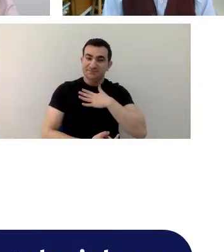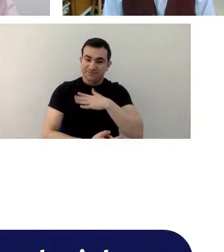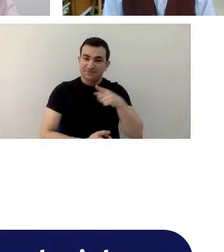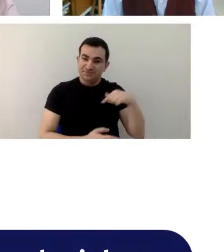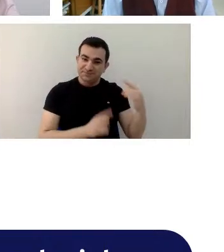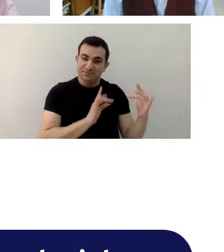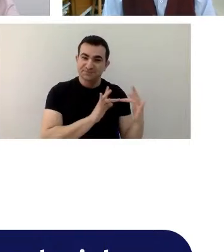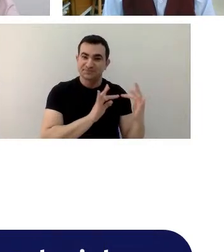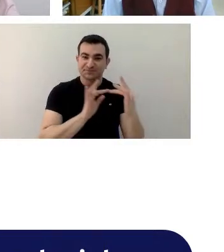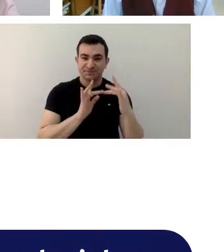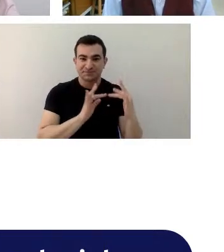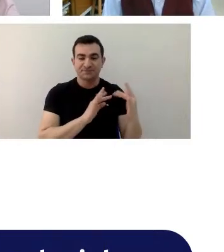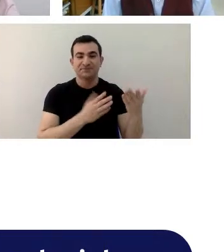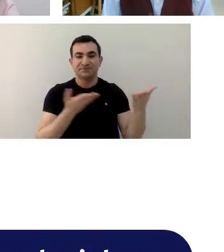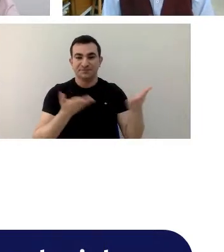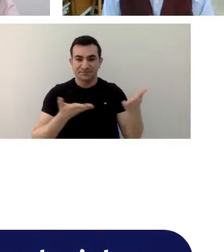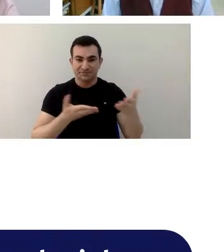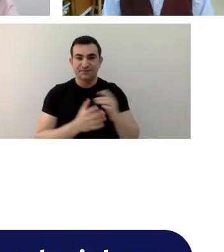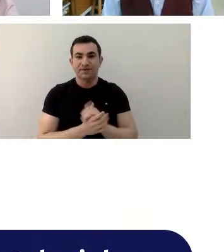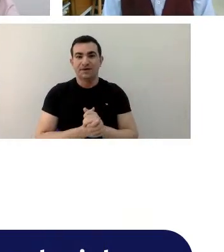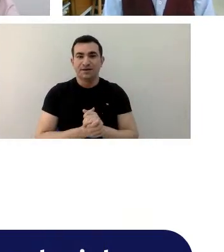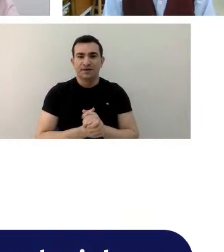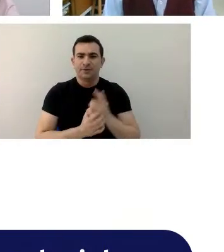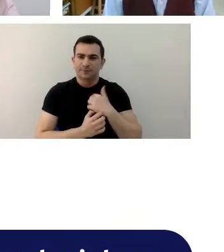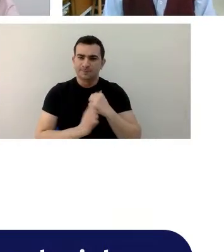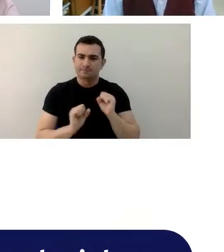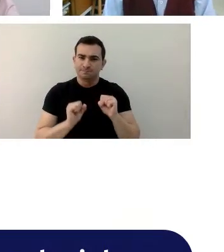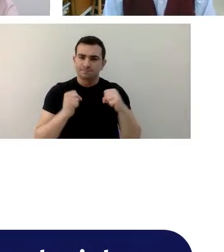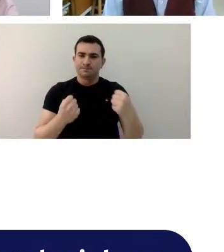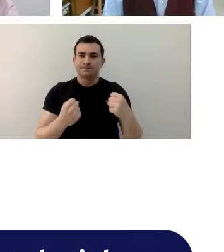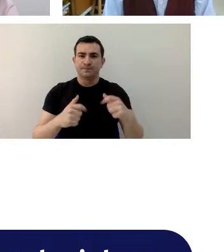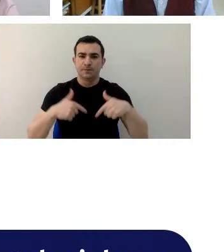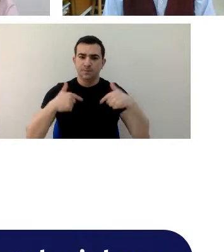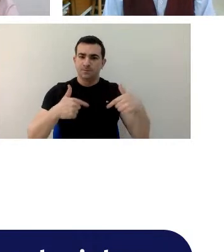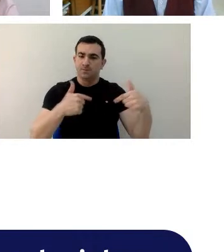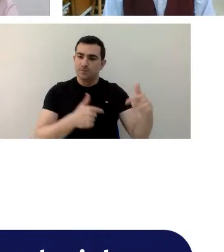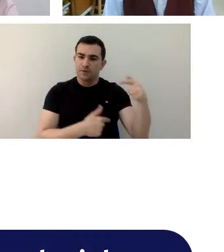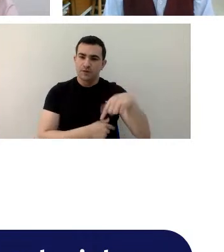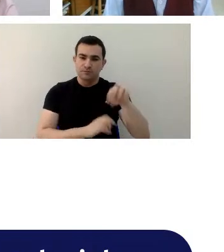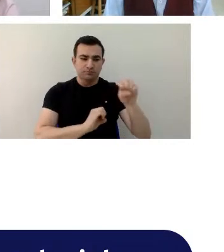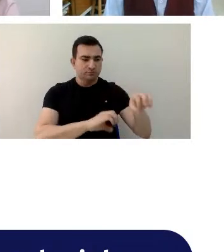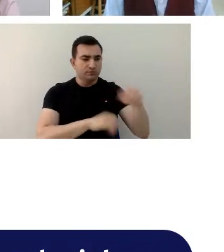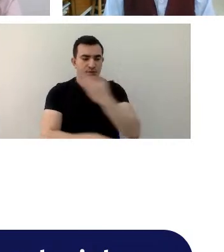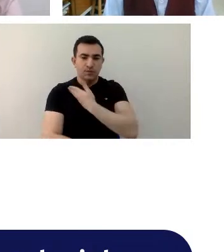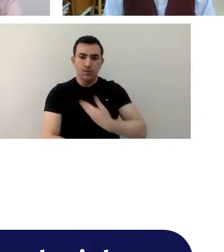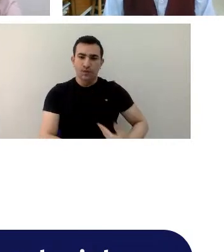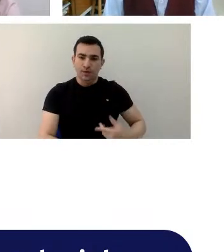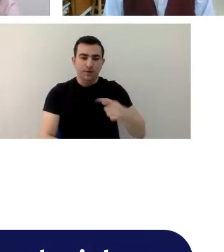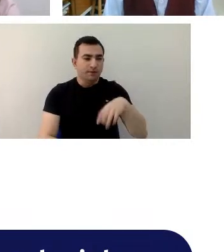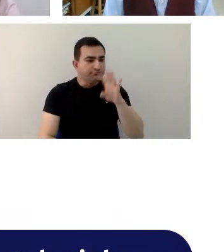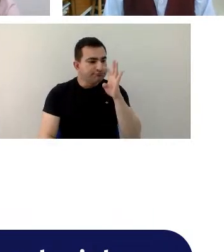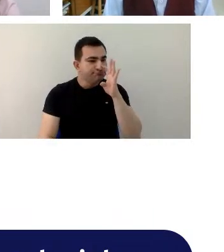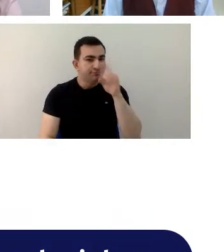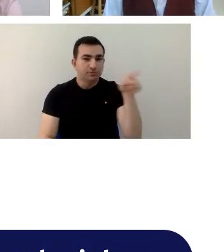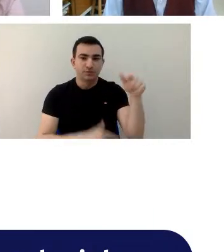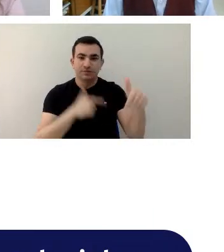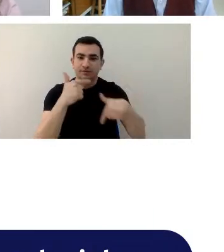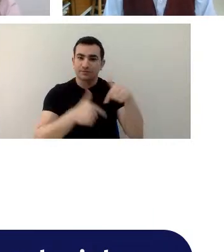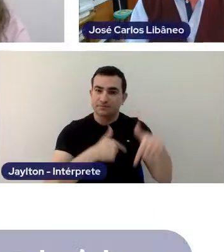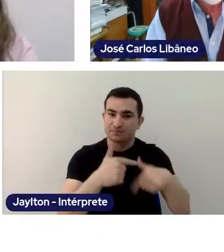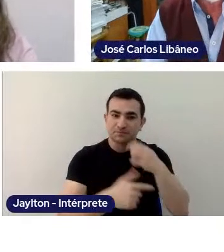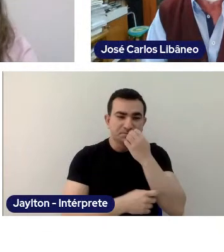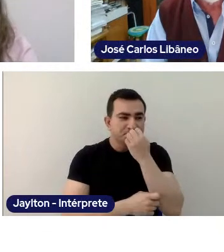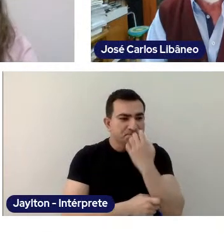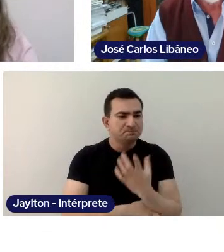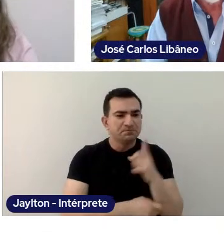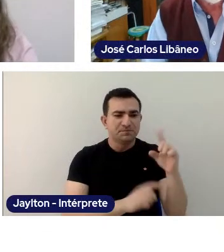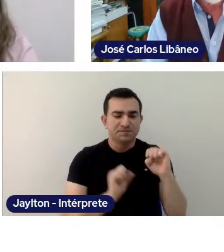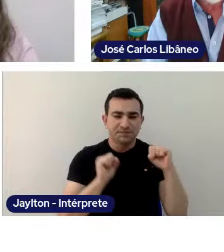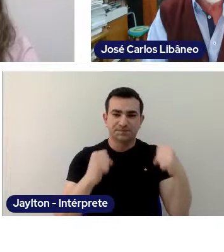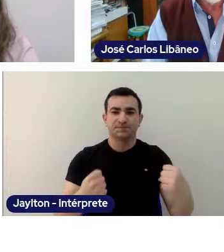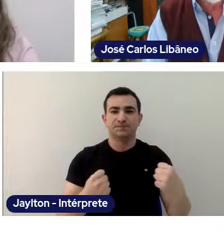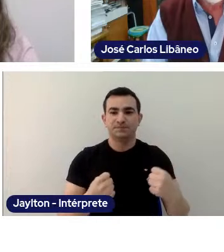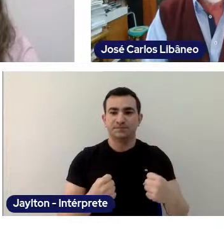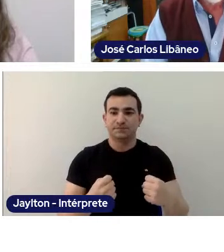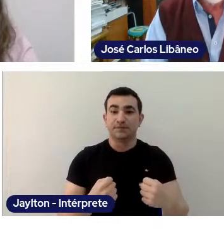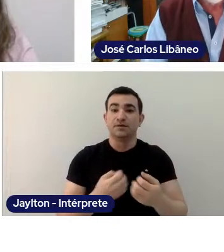He who is an unstoppable fighter for public education, and I admire his work immensely. We are with you